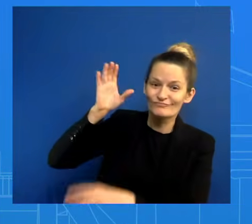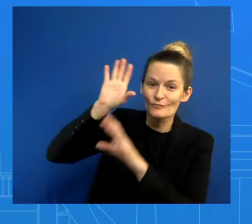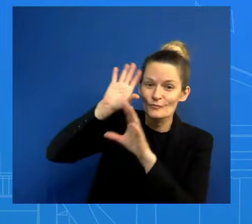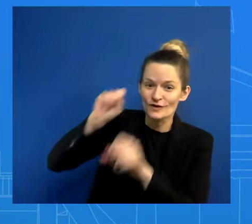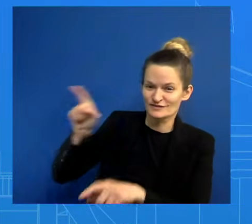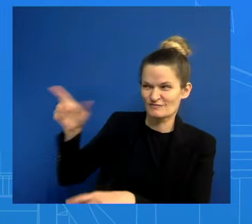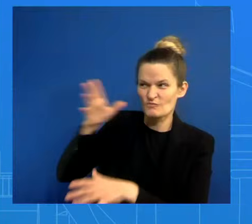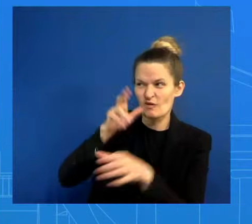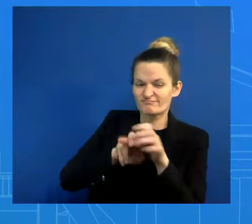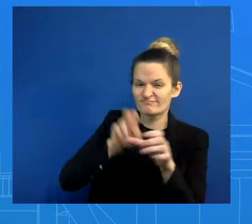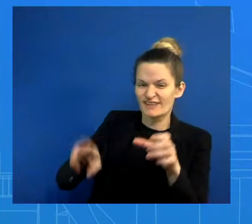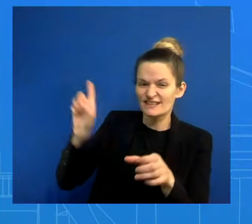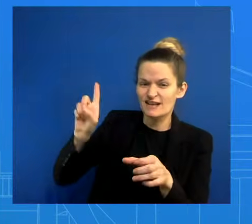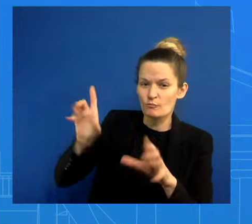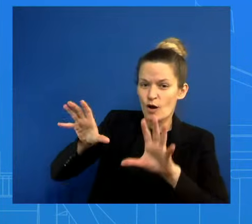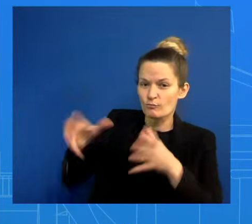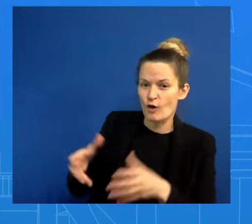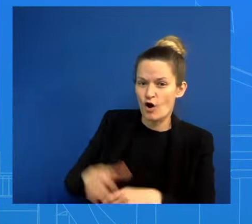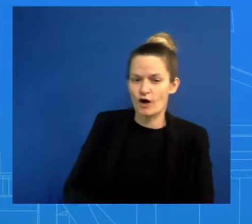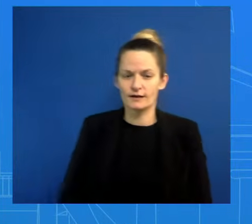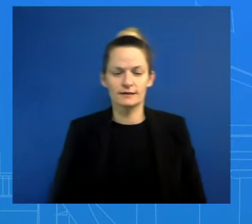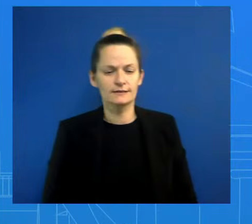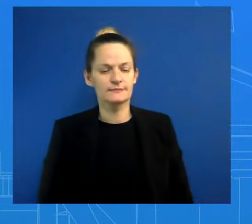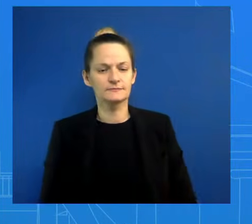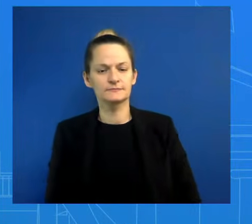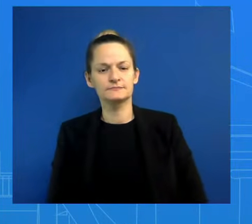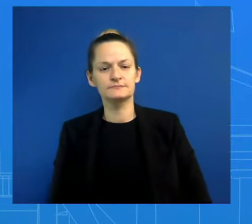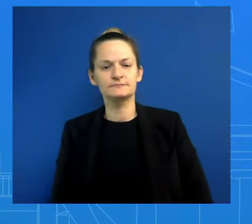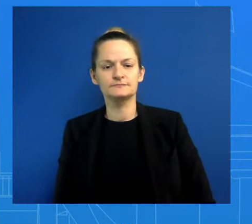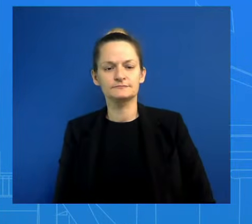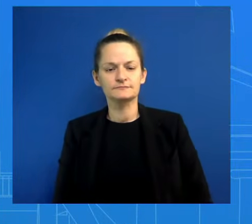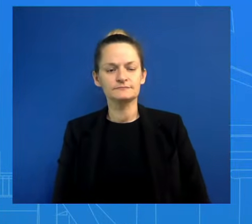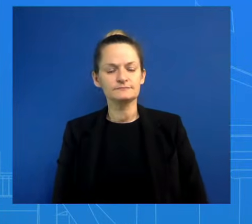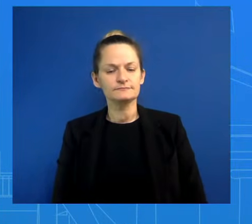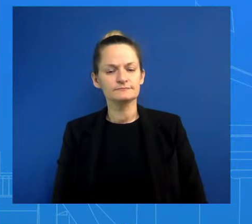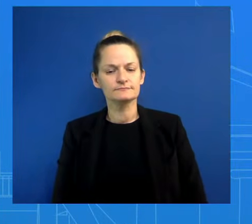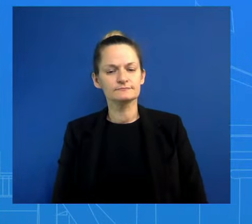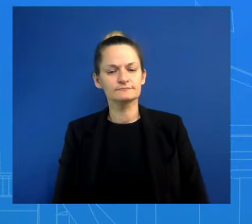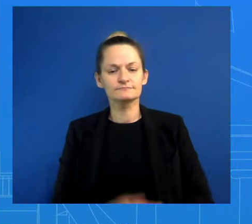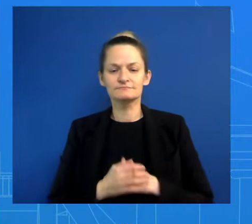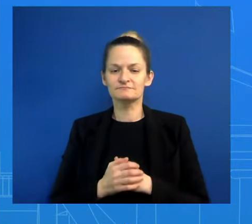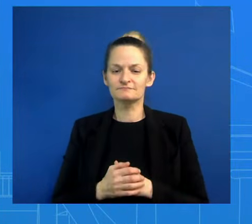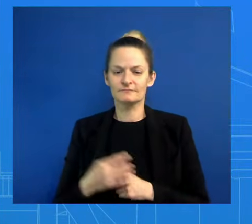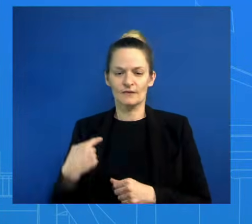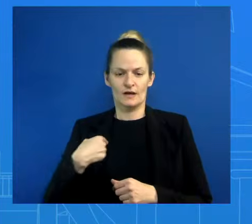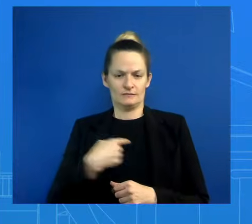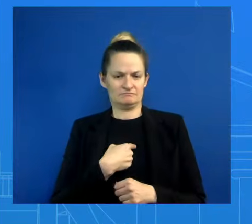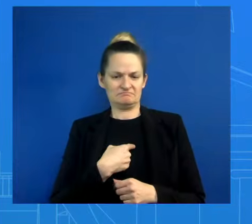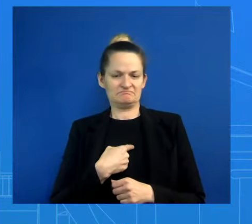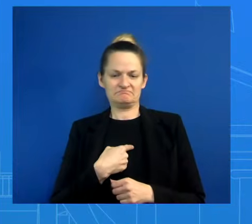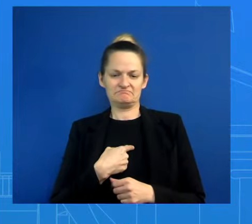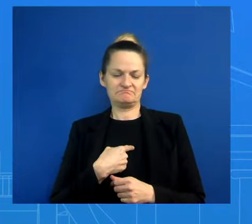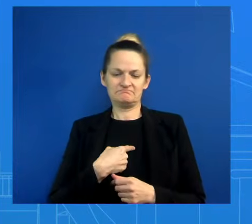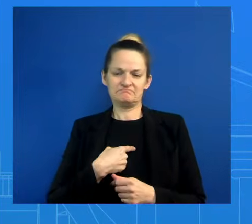As always, we do not discuss private conversations that we have with members of Congress. Don't have anything else to share outside of that.